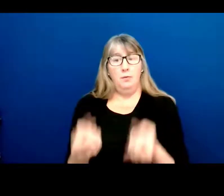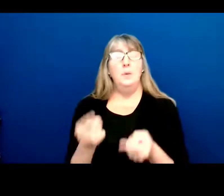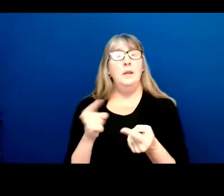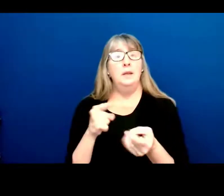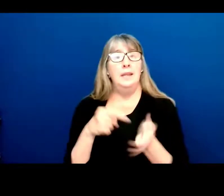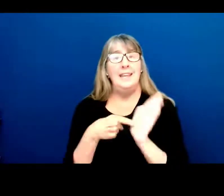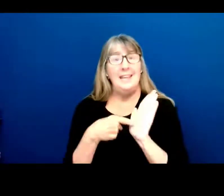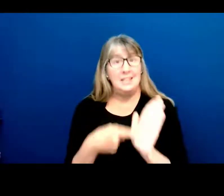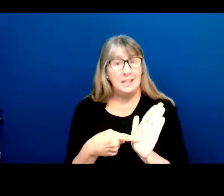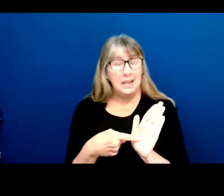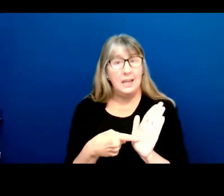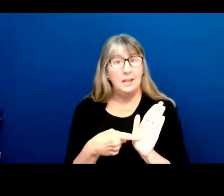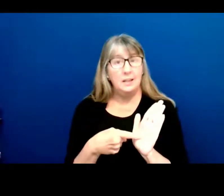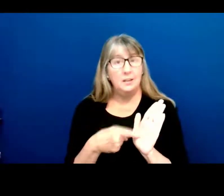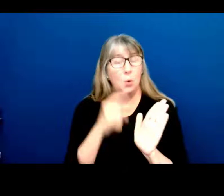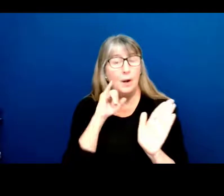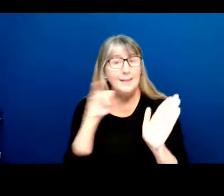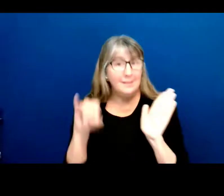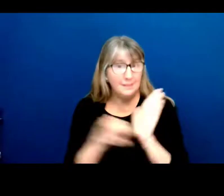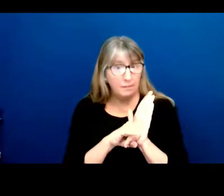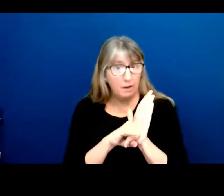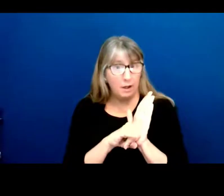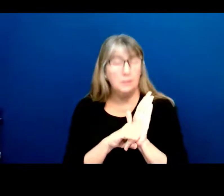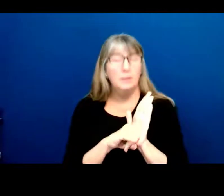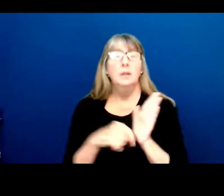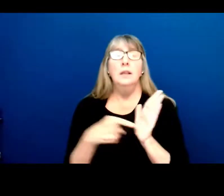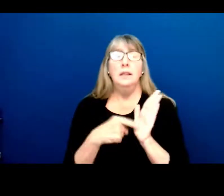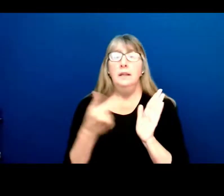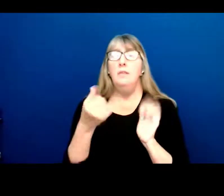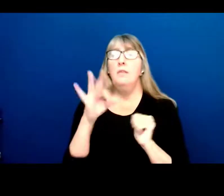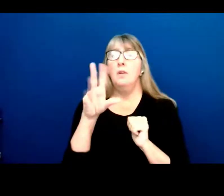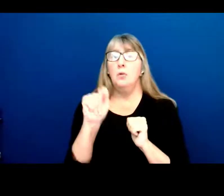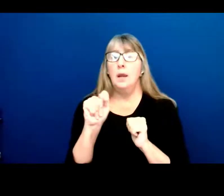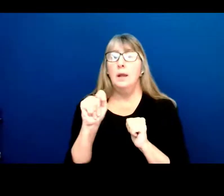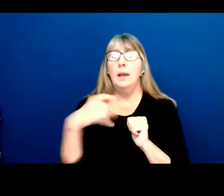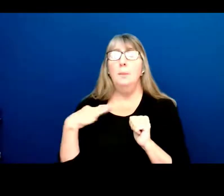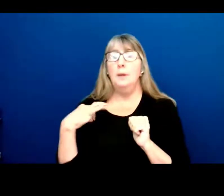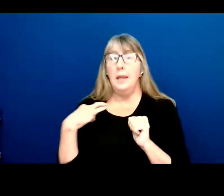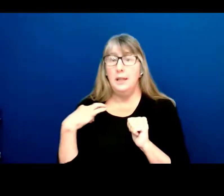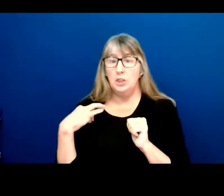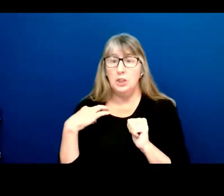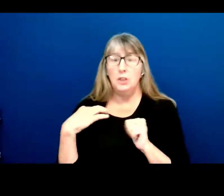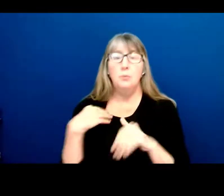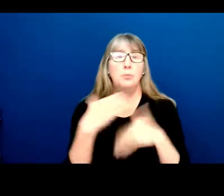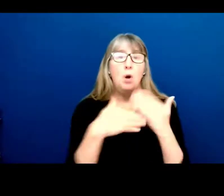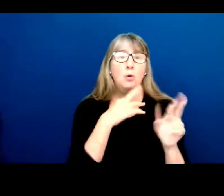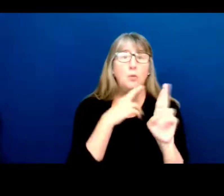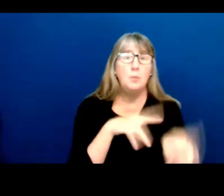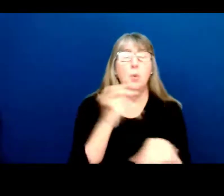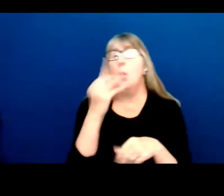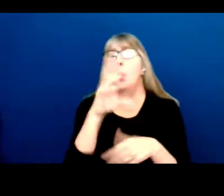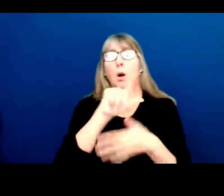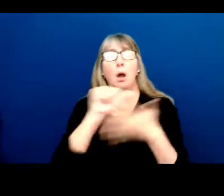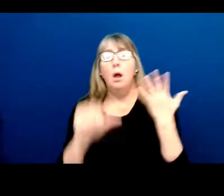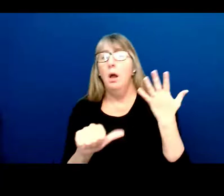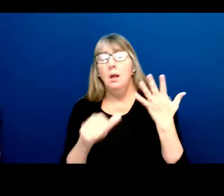or have been identified in a grant application, progress report, or any other report that's submitted to NIH